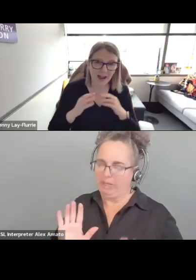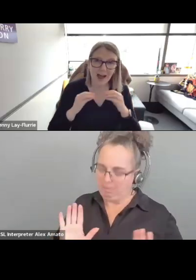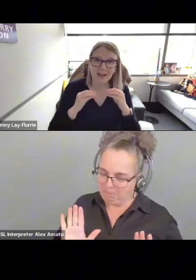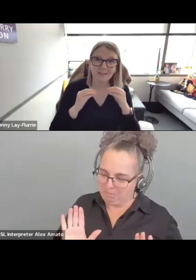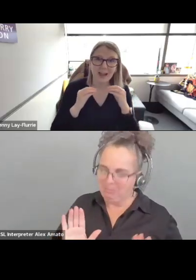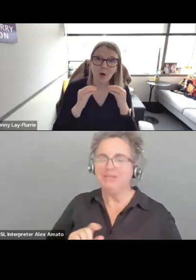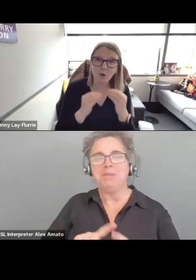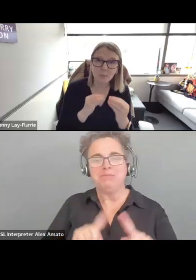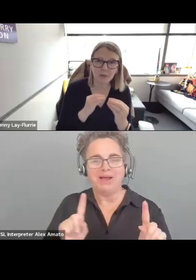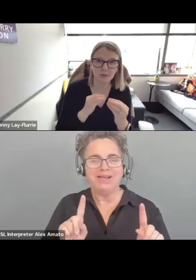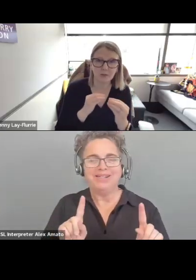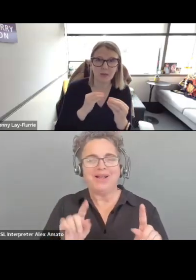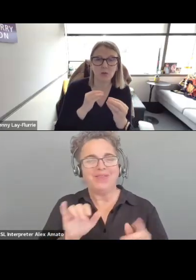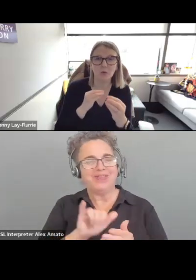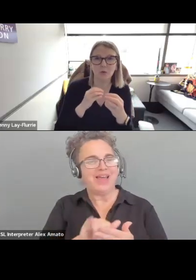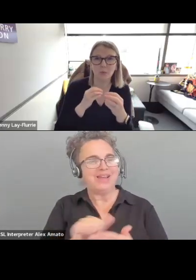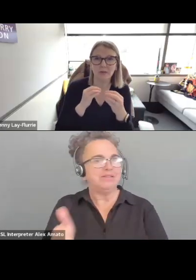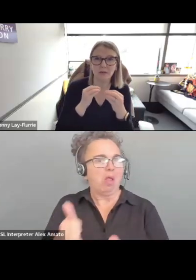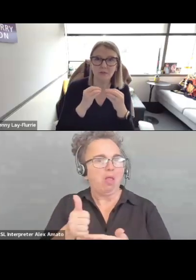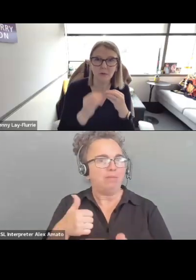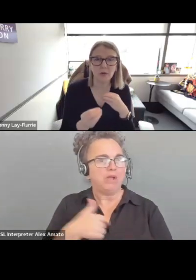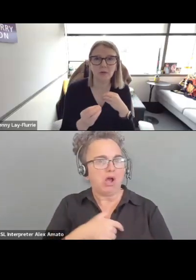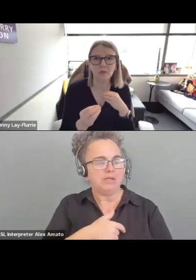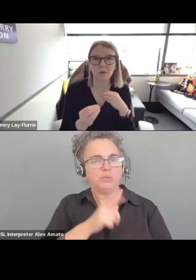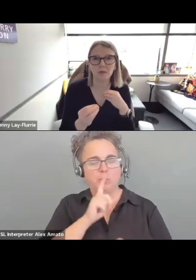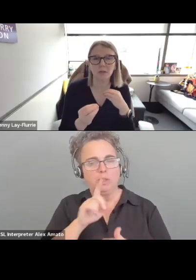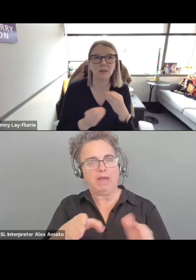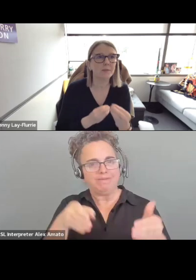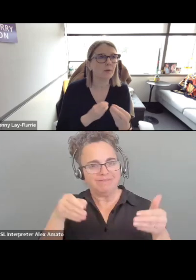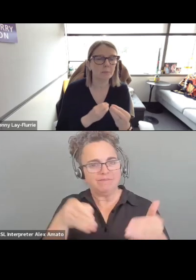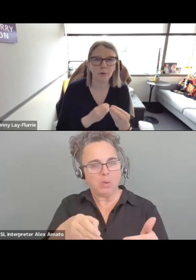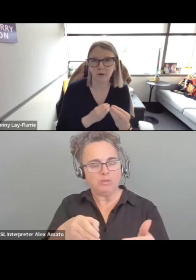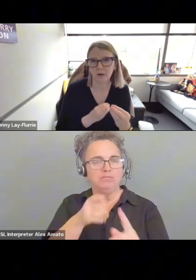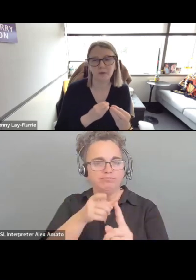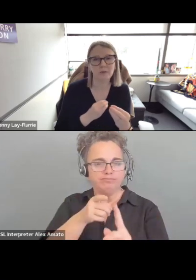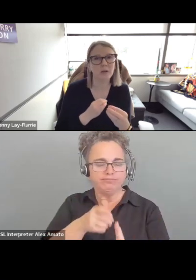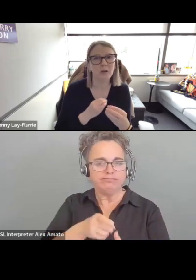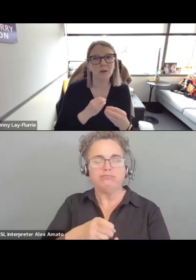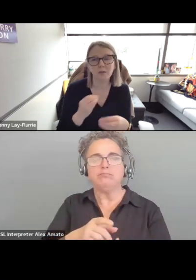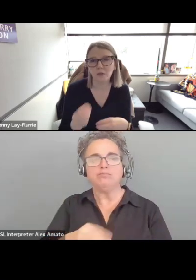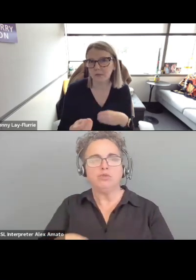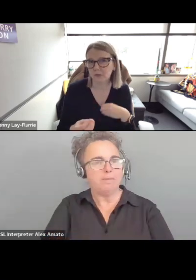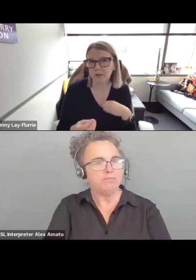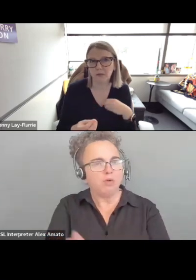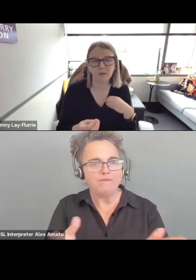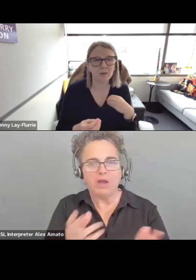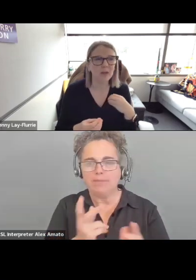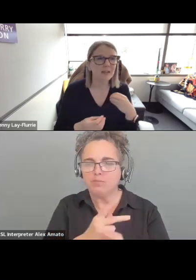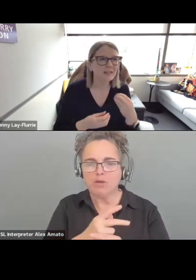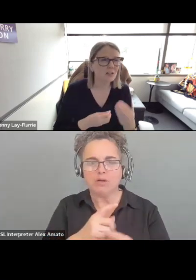It has helped us to make sure that we stay focused on delivering products, services,